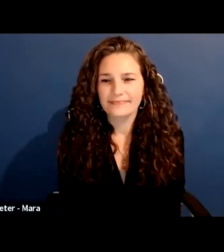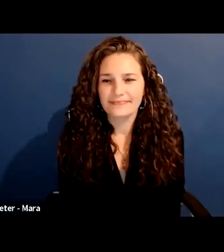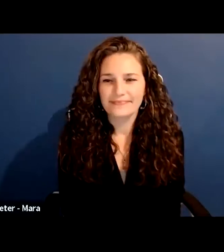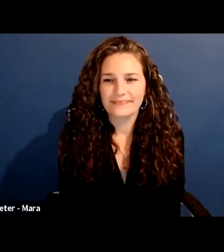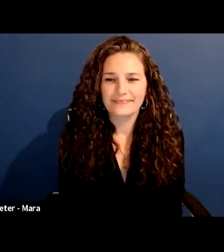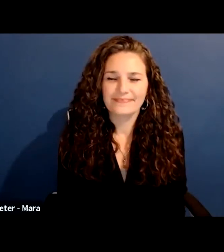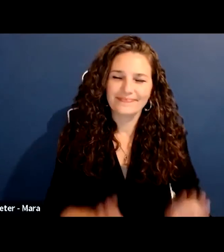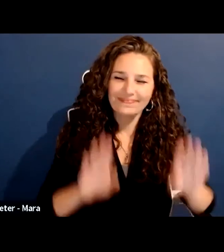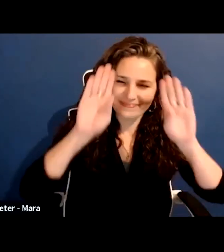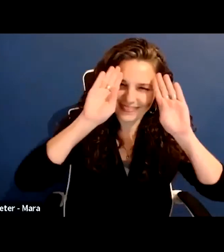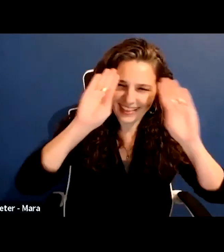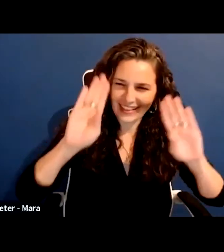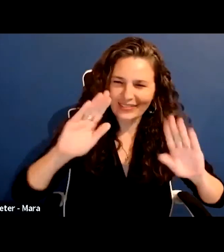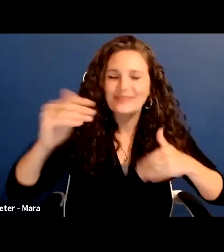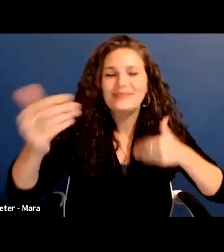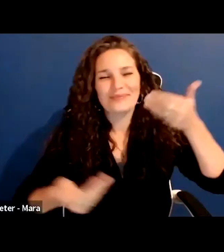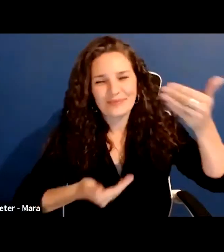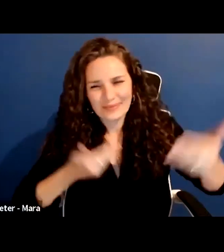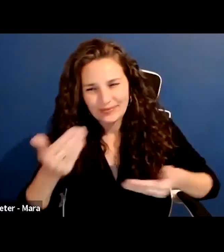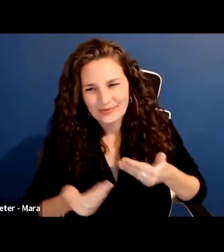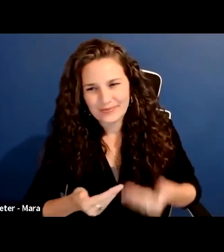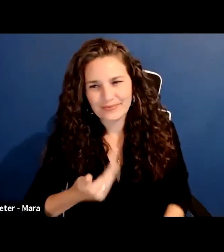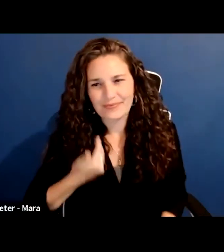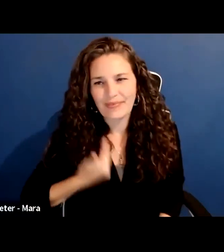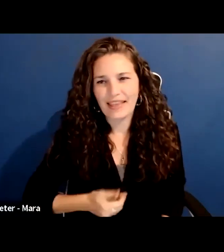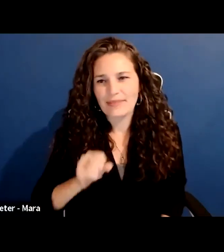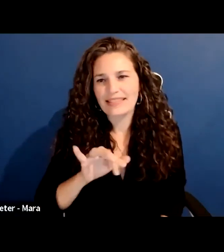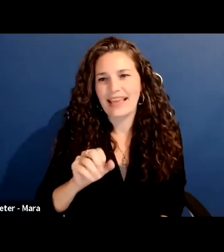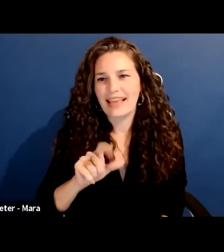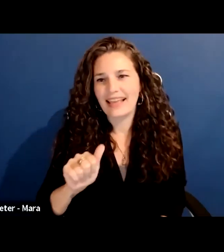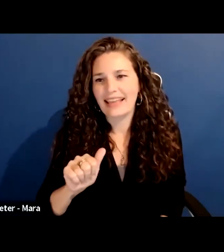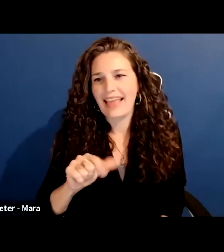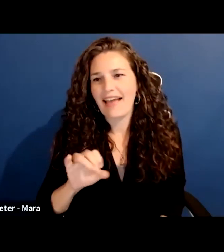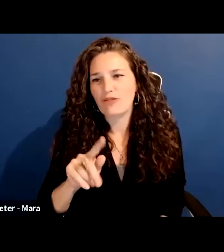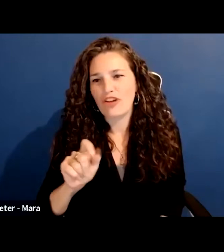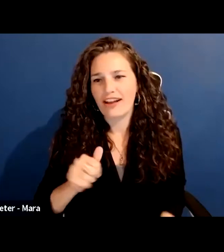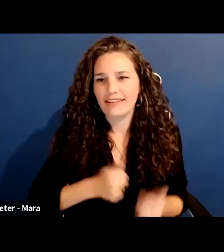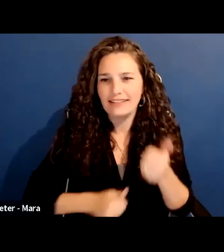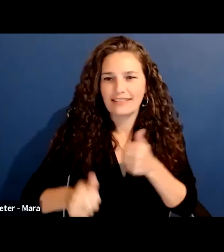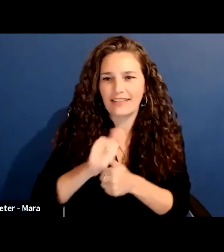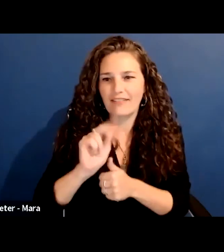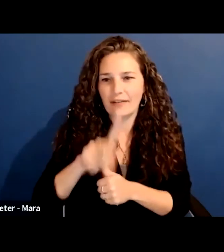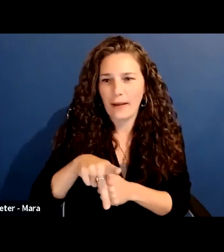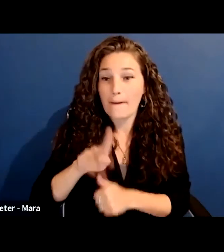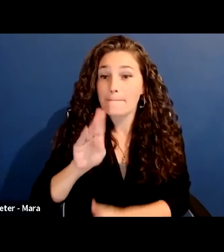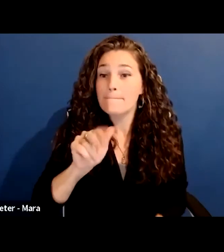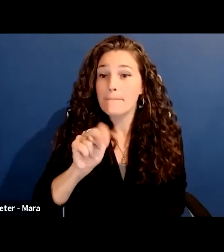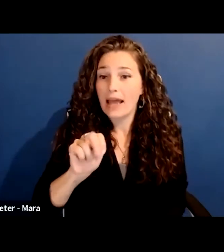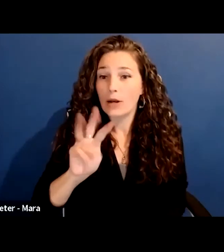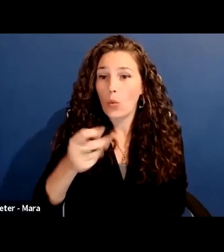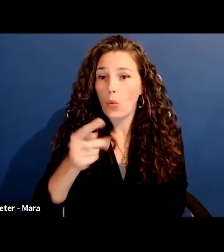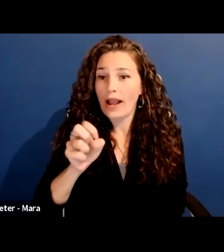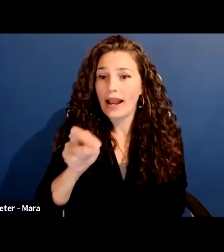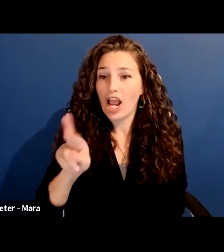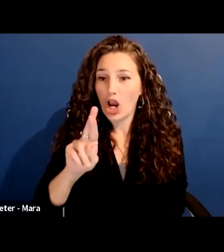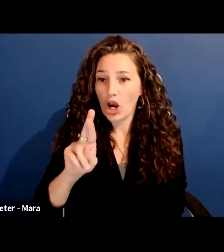Hello and welcome. I am SAG-AFTRA Executive Vice President Ben Whitehair. Thank you all so much for joining us